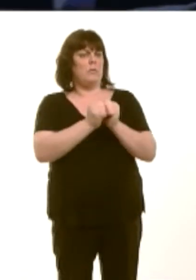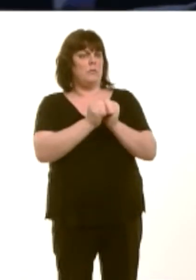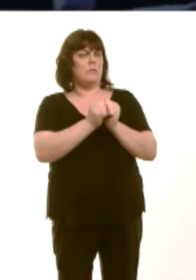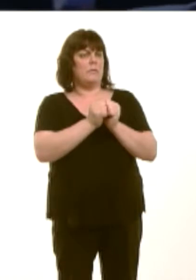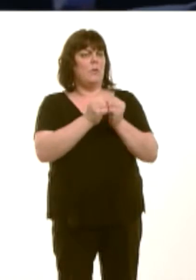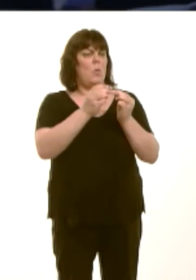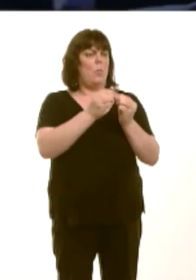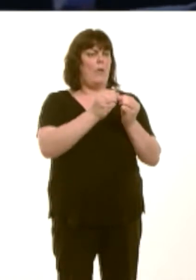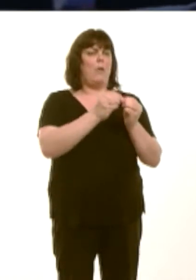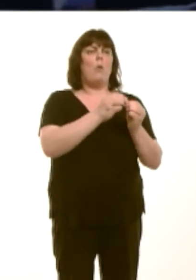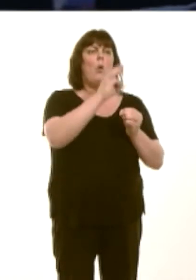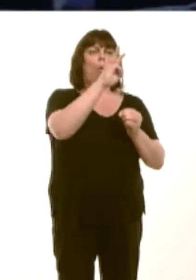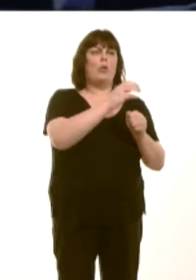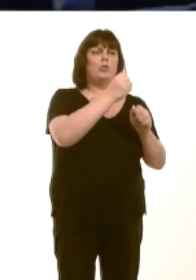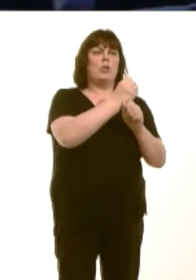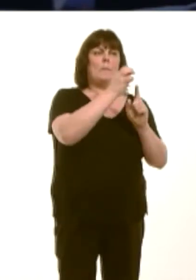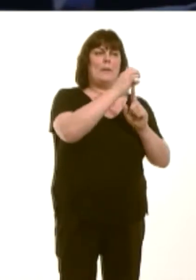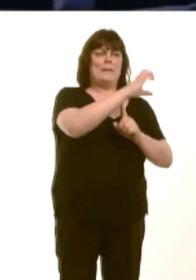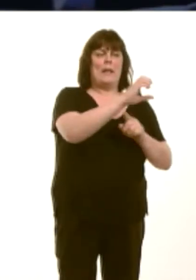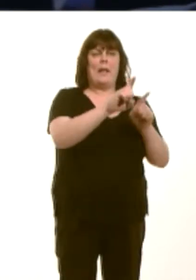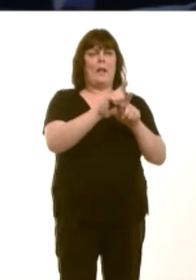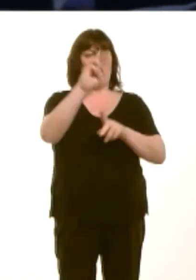General Practitioners Committee (Wales) and the Welsh Government, as announced last week,